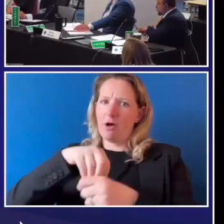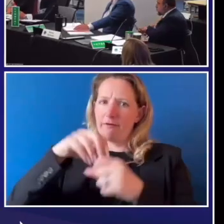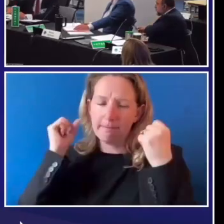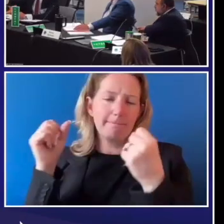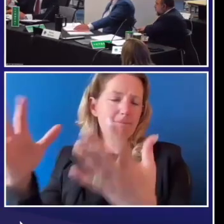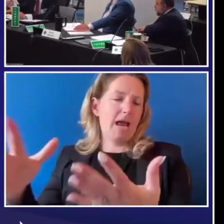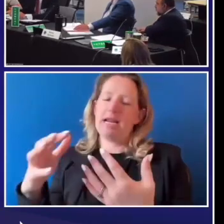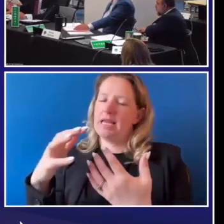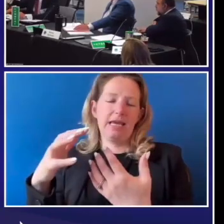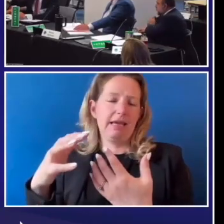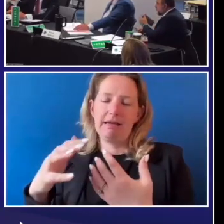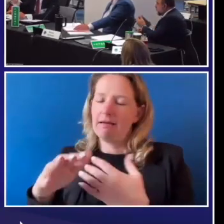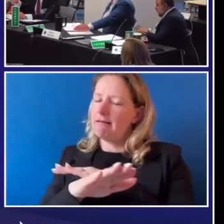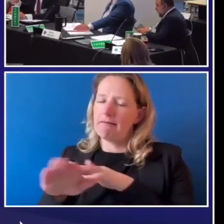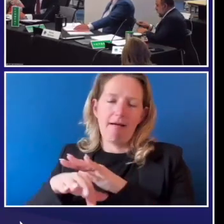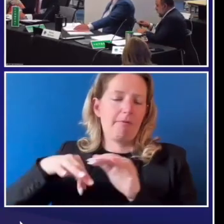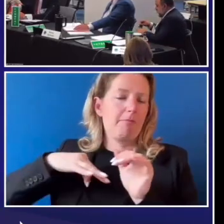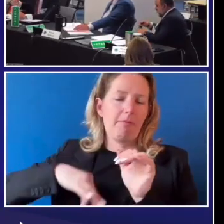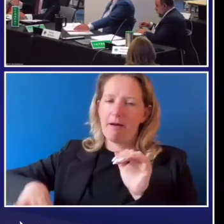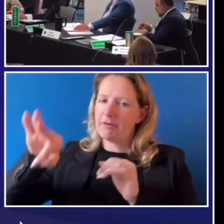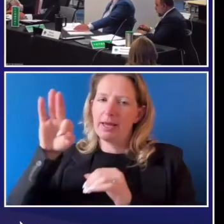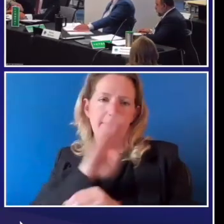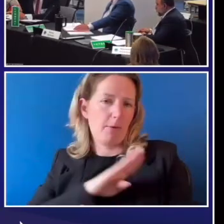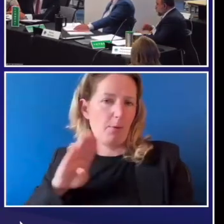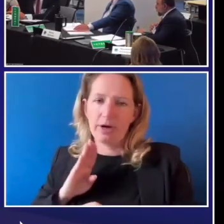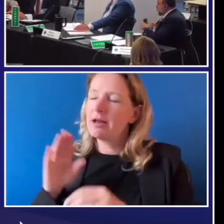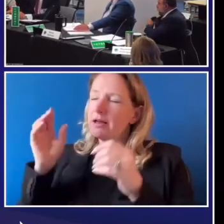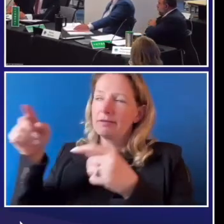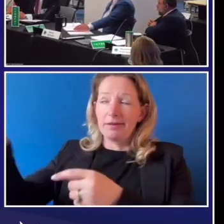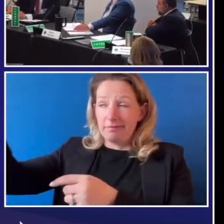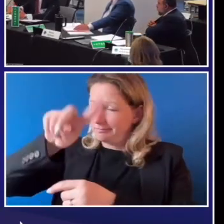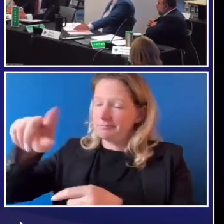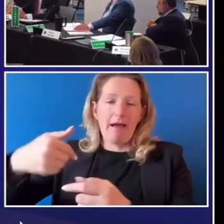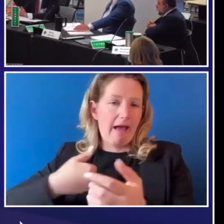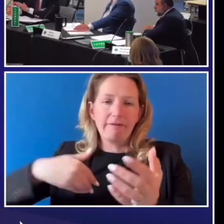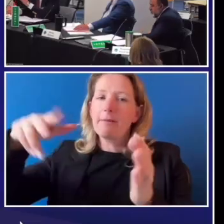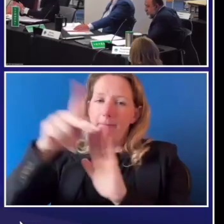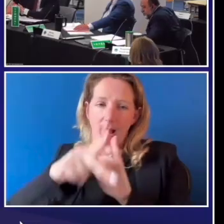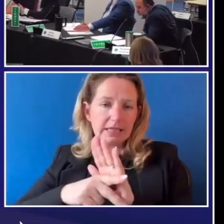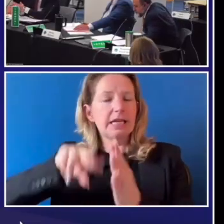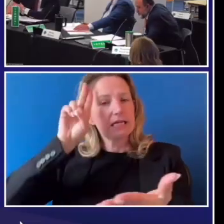This is our policy, and you sign it, and then the entity has that is